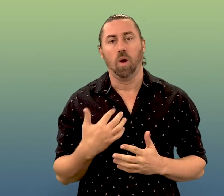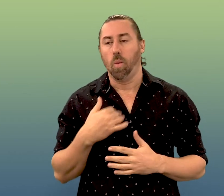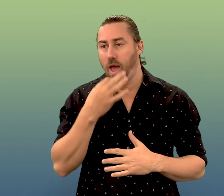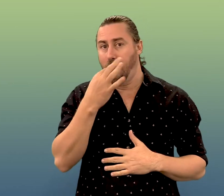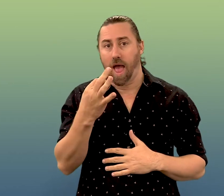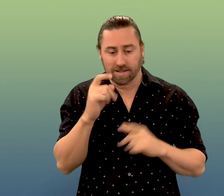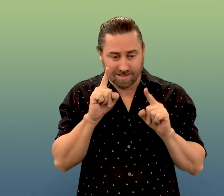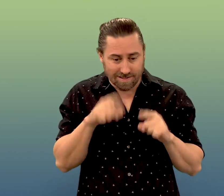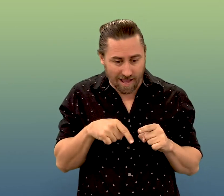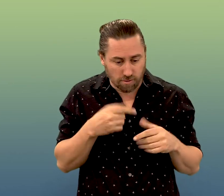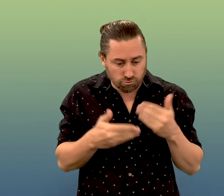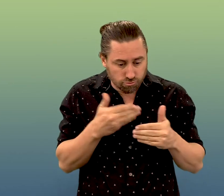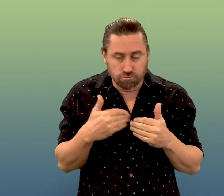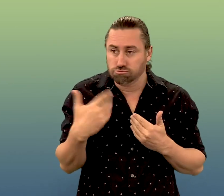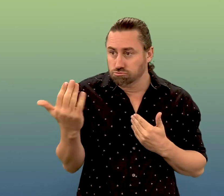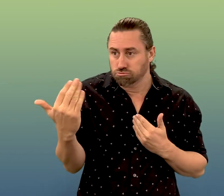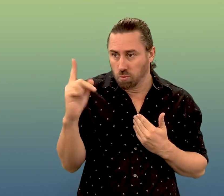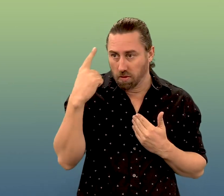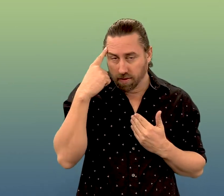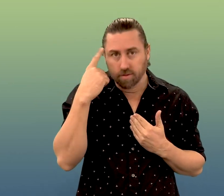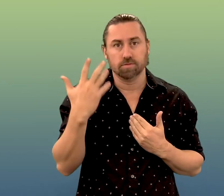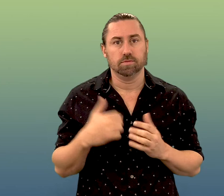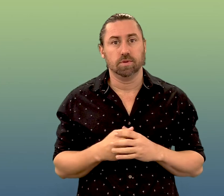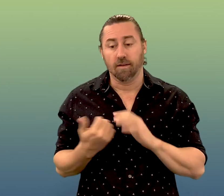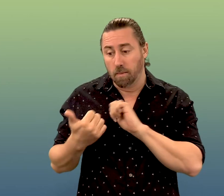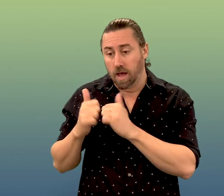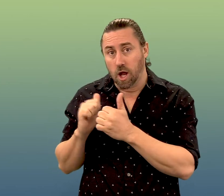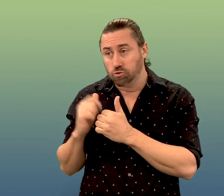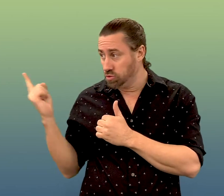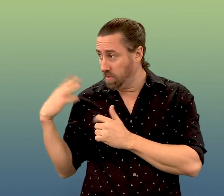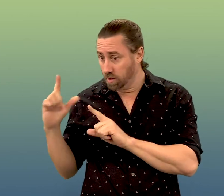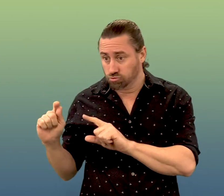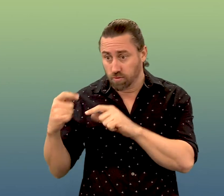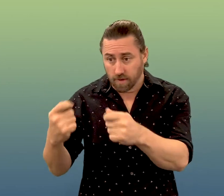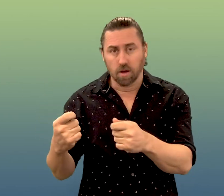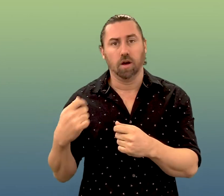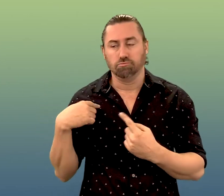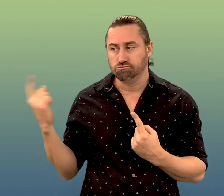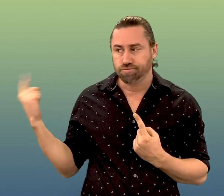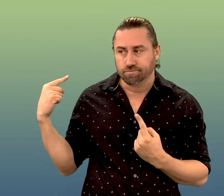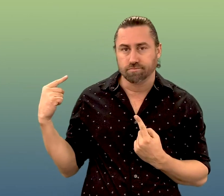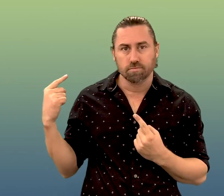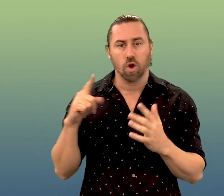We will ask for input early. Where partners are required to deliver solutions with us,